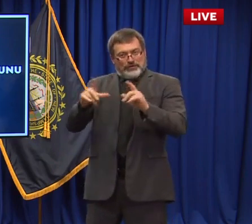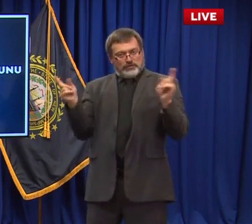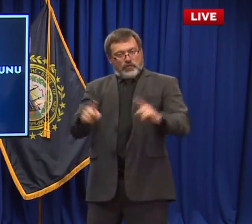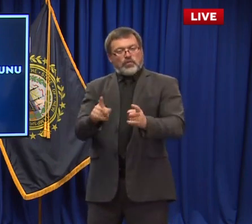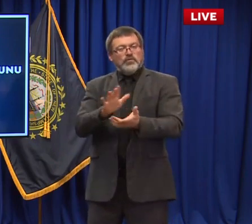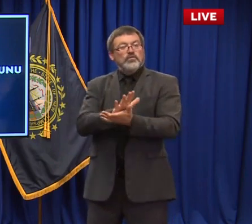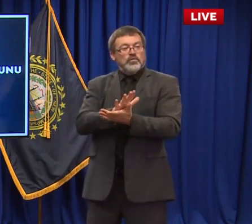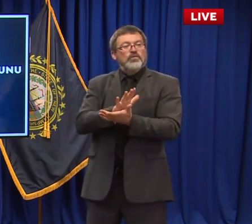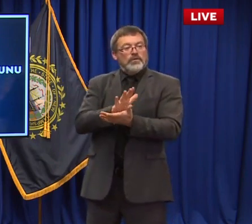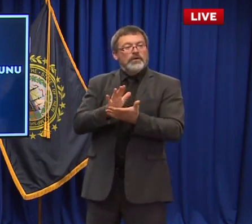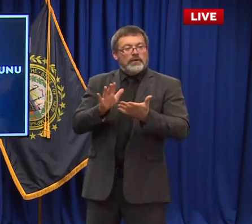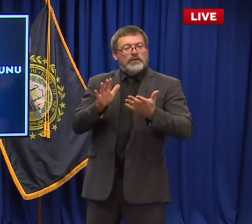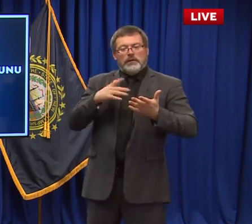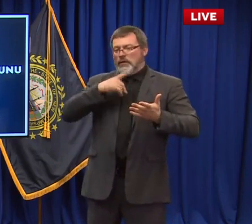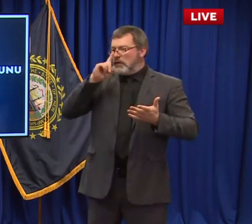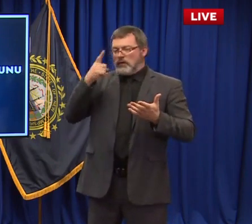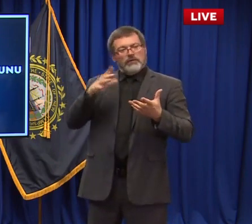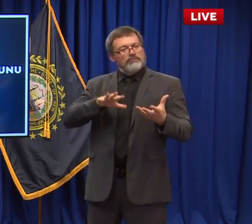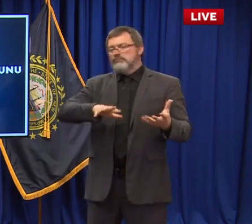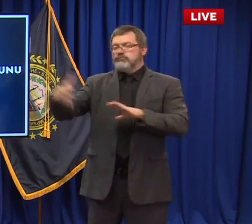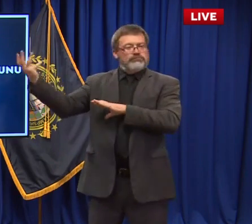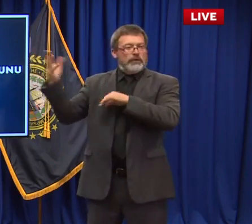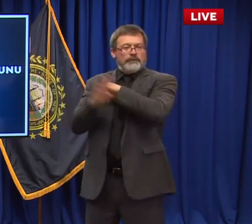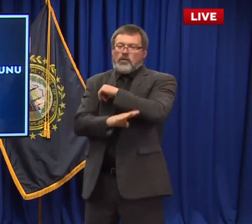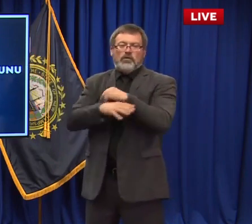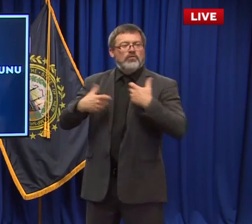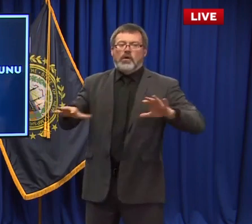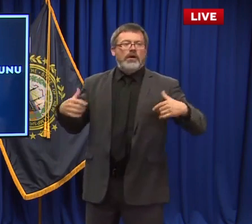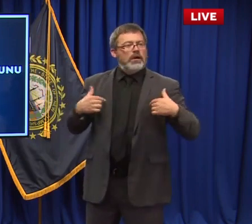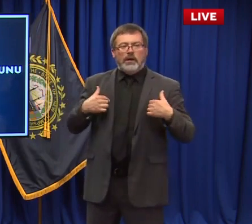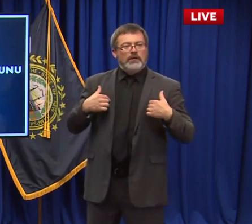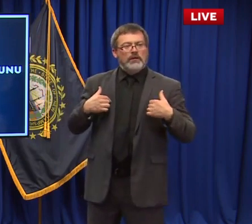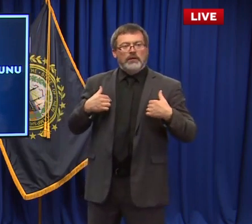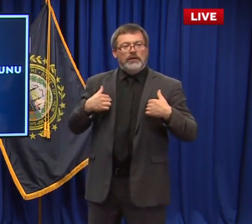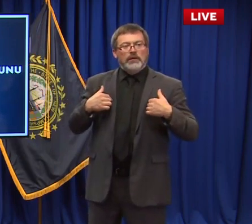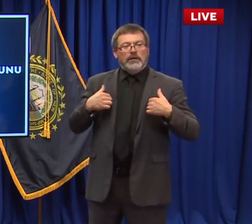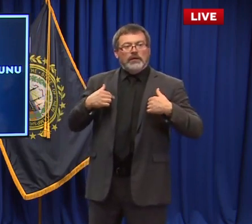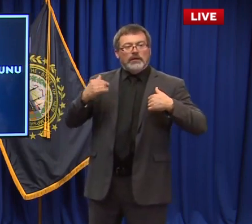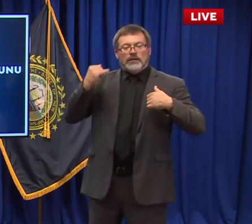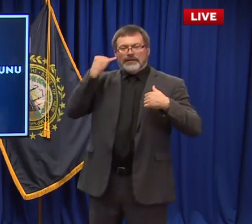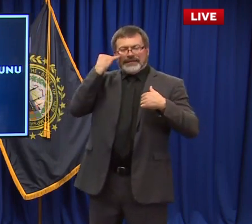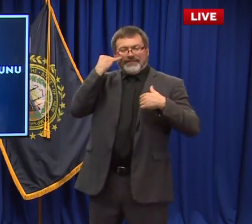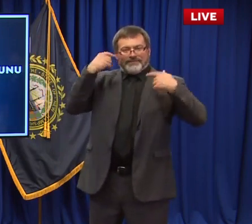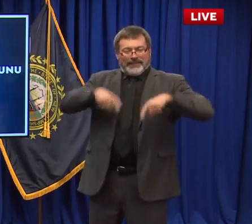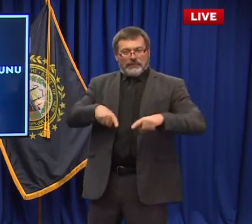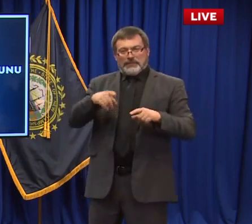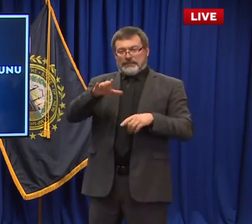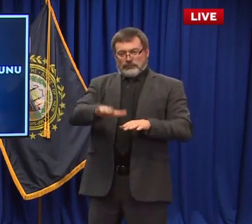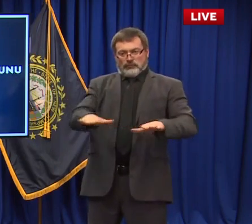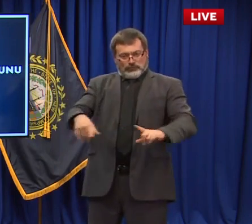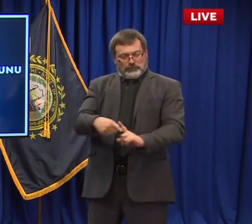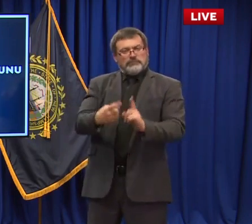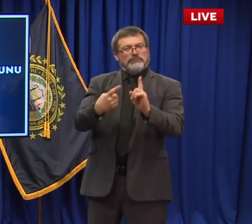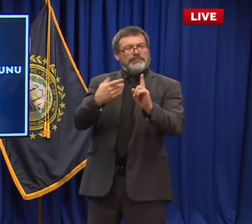THEY ALSO WANTED TO REALLY BE MANAGEABLE AND TO WORK AND NOT HAVE IT FALL APART IN THE EARLY ONSET.